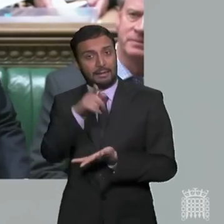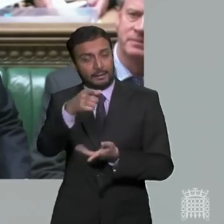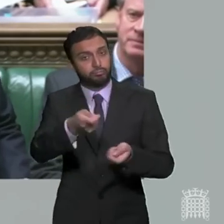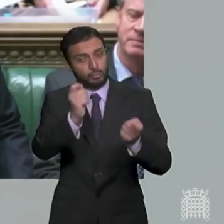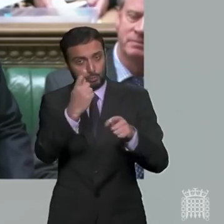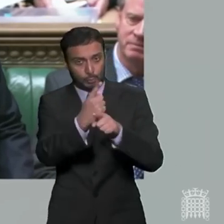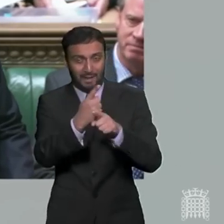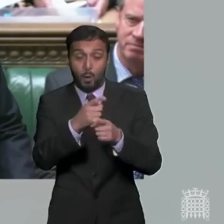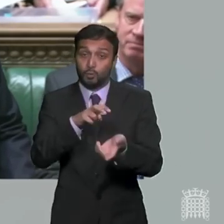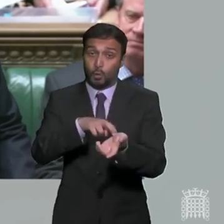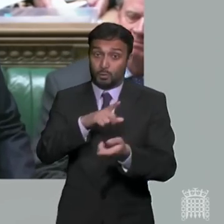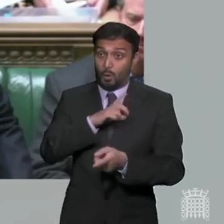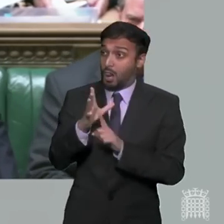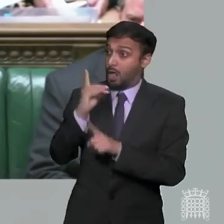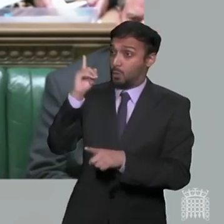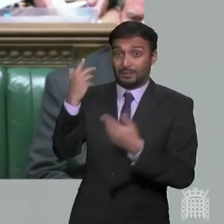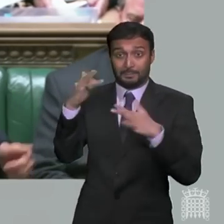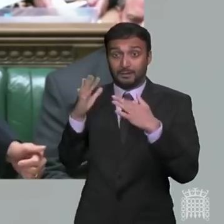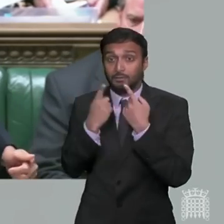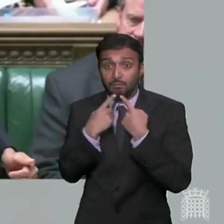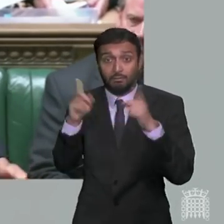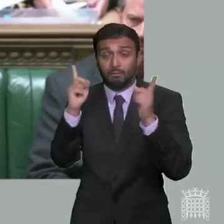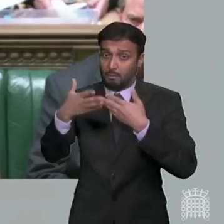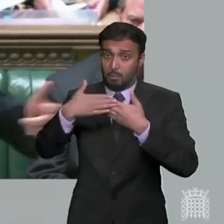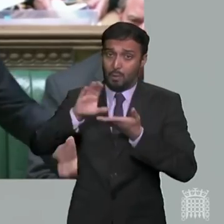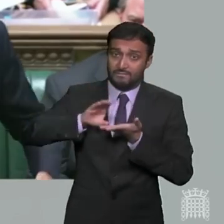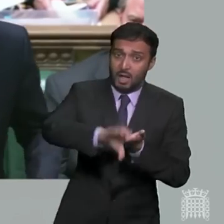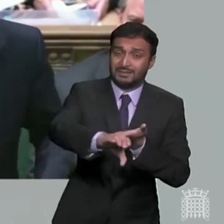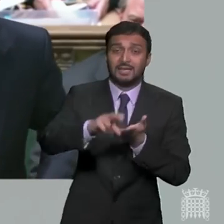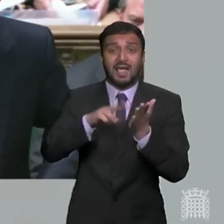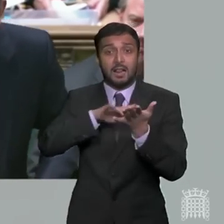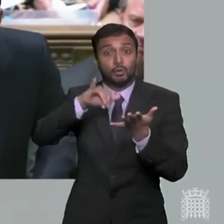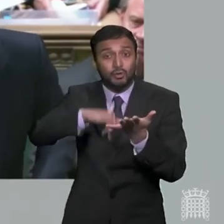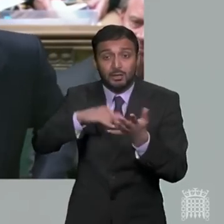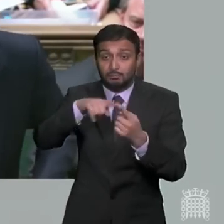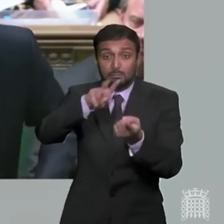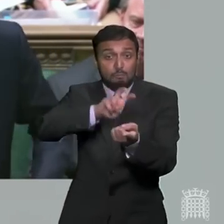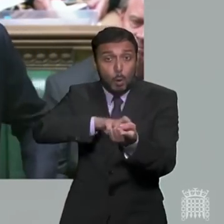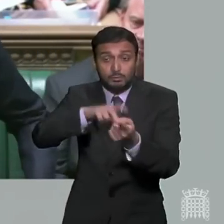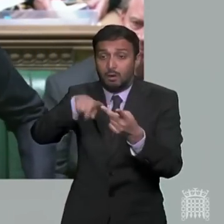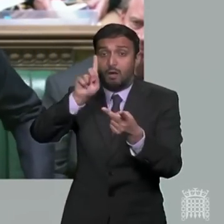for the NHS—not just more doctors, but more nurses, more scans, more operations.